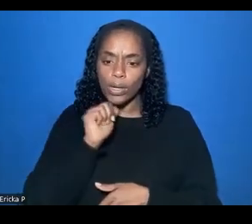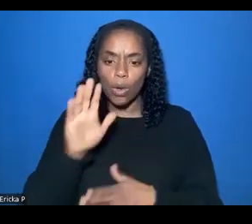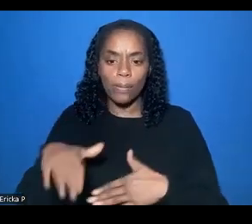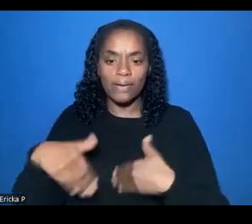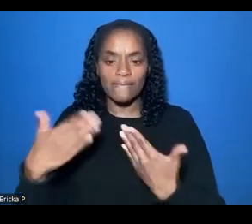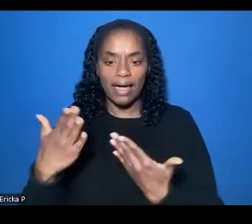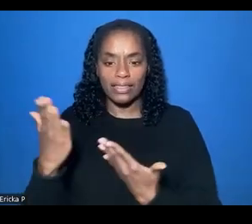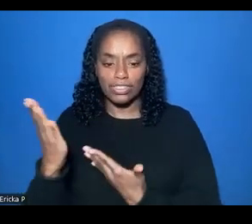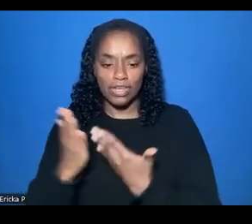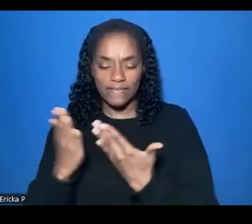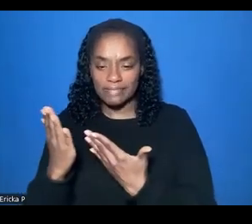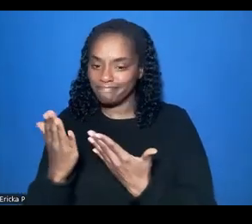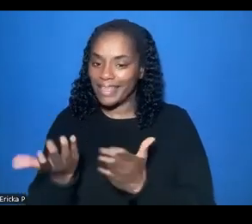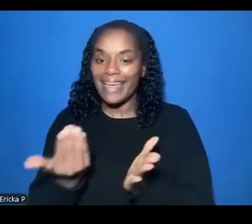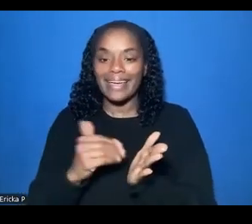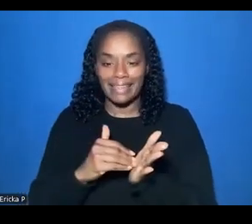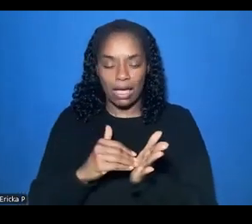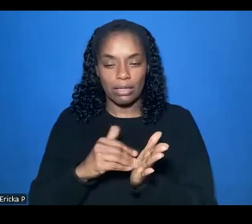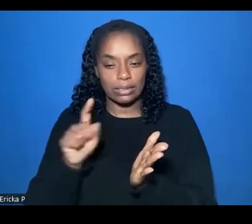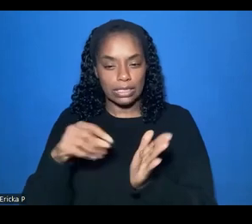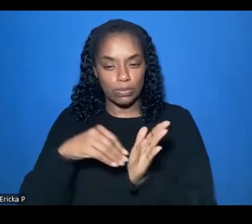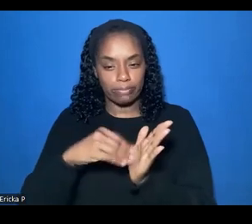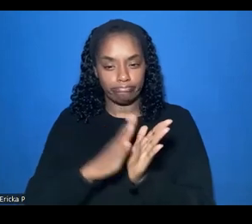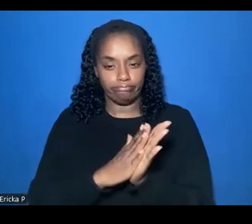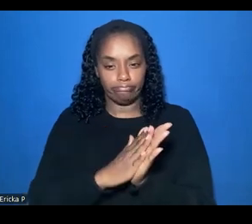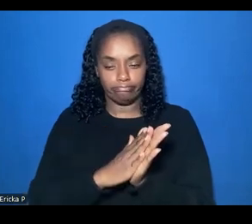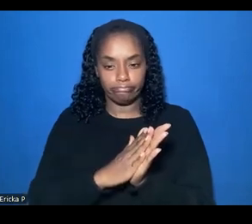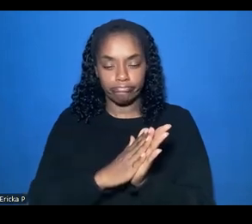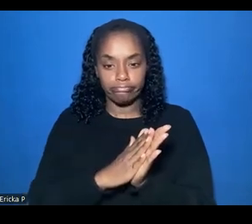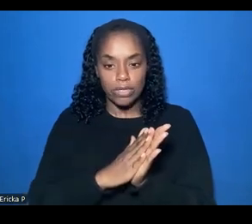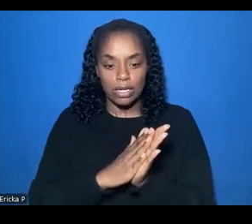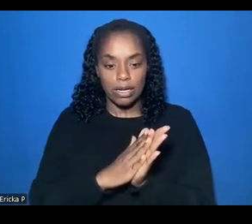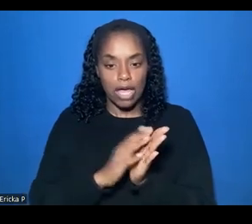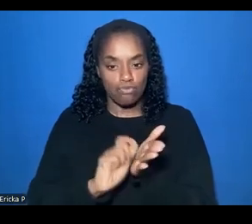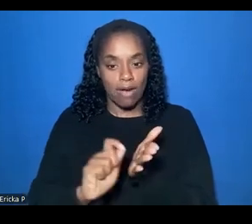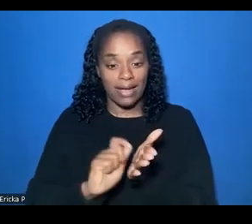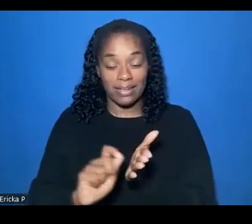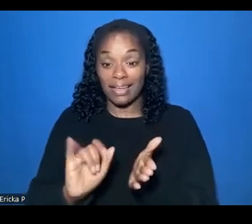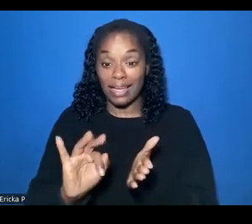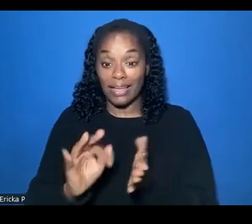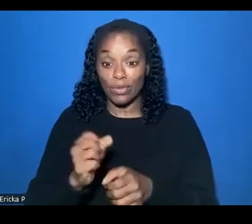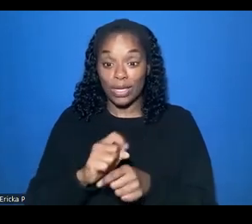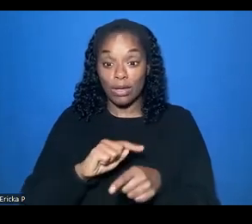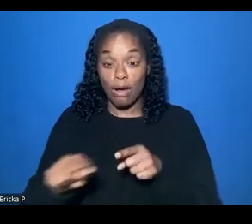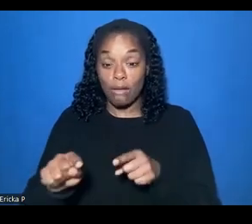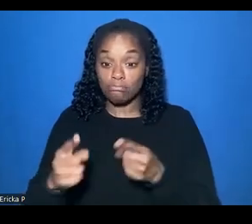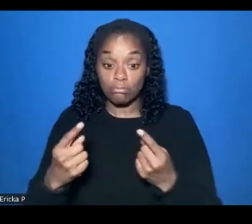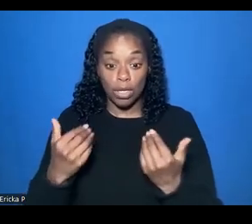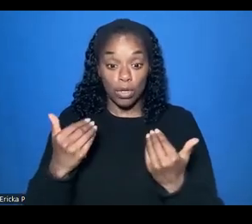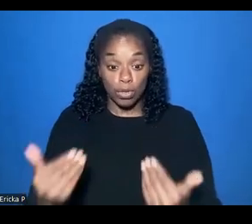Again, it's always good to put it in writing and if you receive a call, you can recorded by responding by writing.